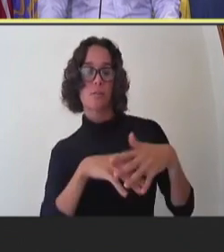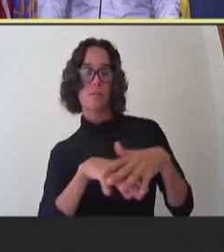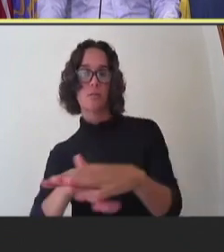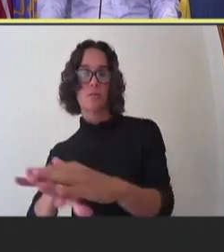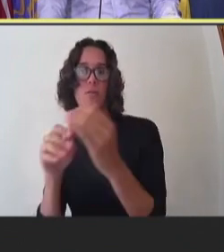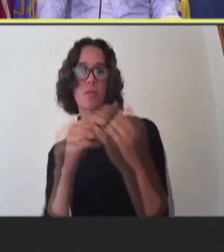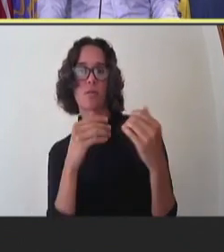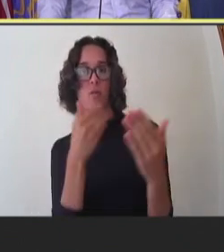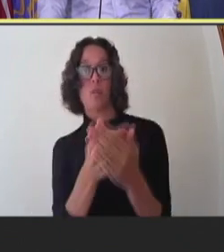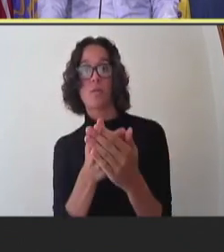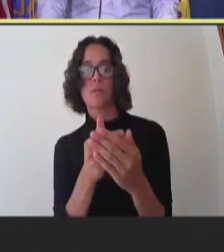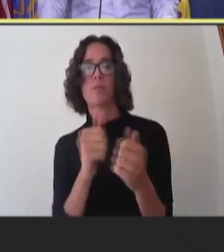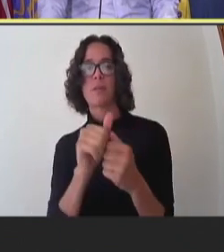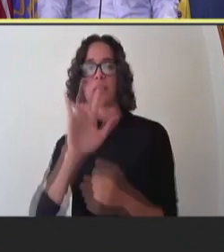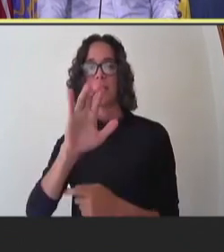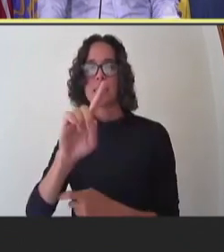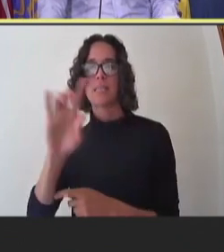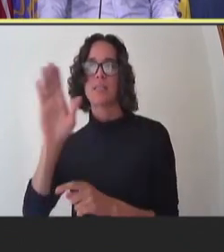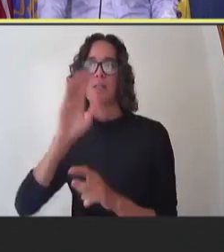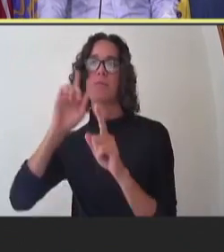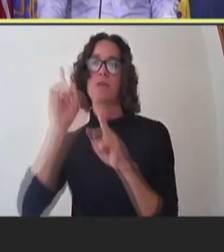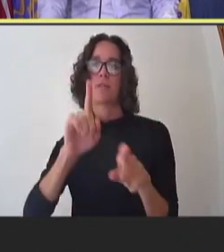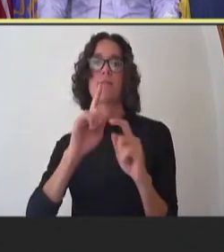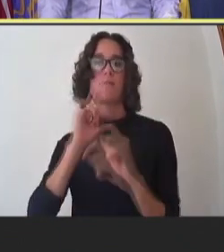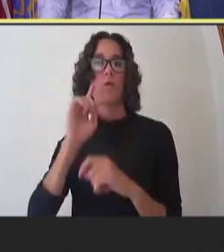this was one place where we were able to provide real-time forecasting and